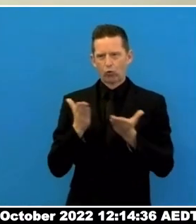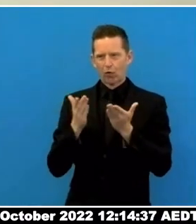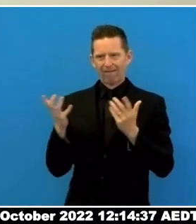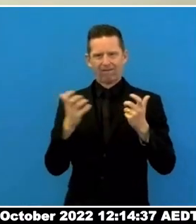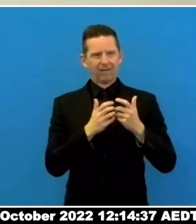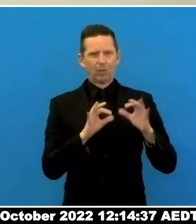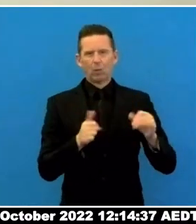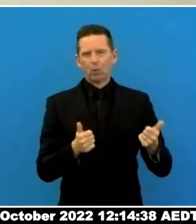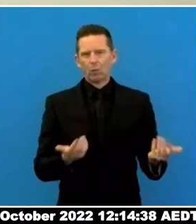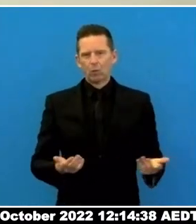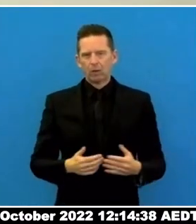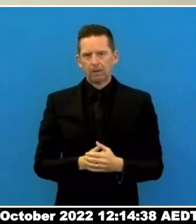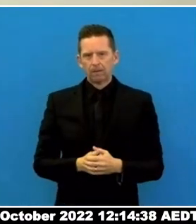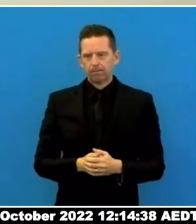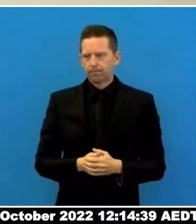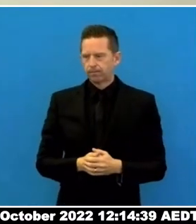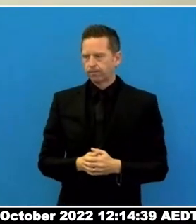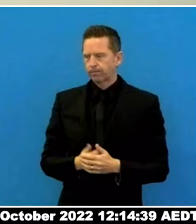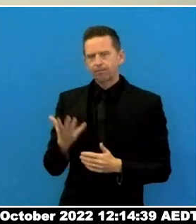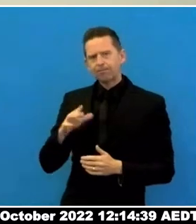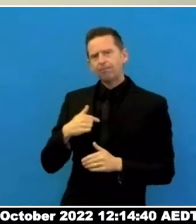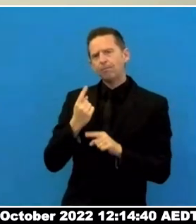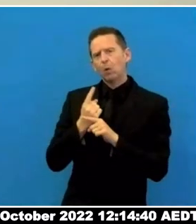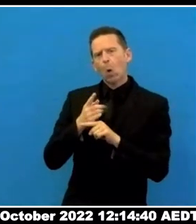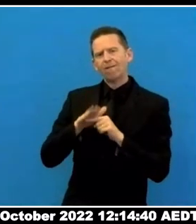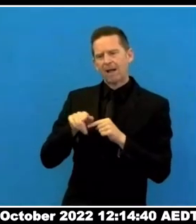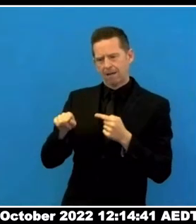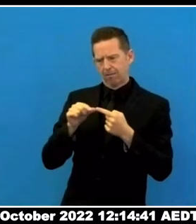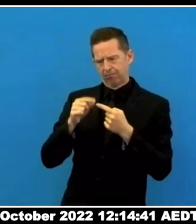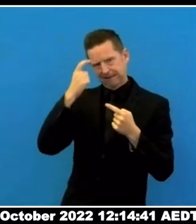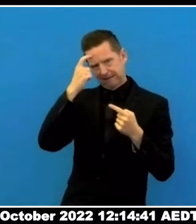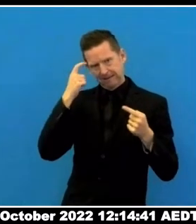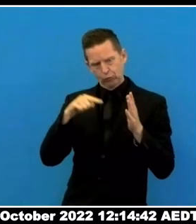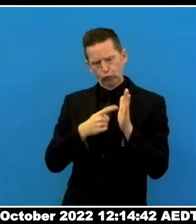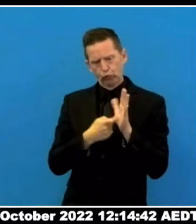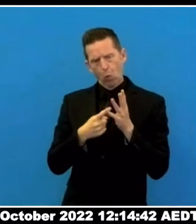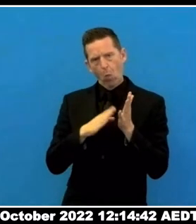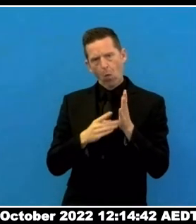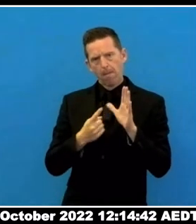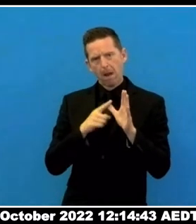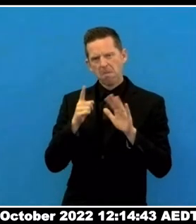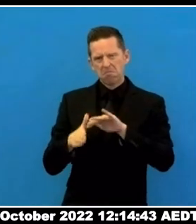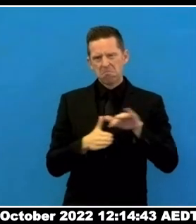Just and I do want to get to the trauma issues, but just on this issue of advocacy, over the last few days,